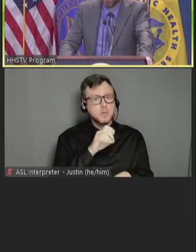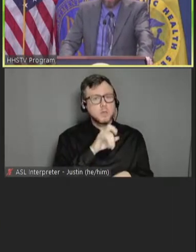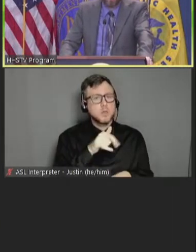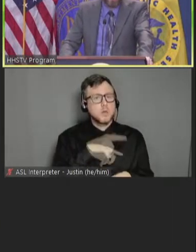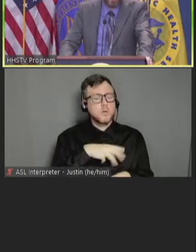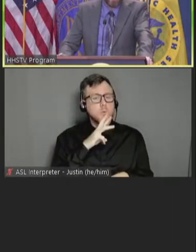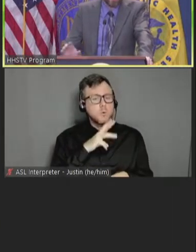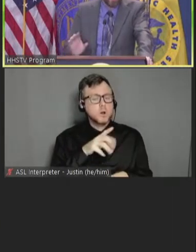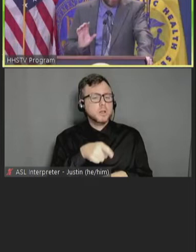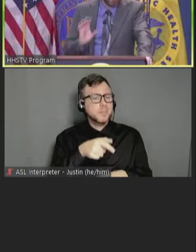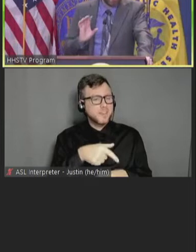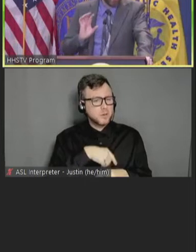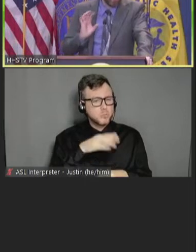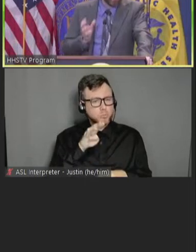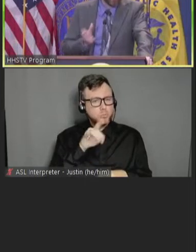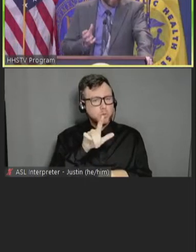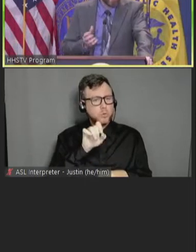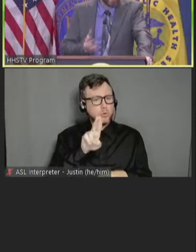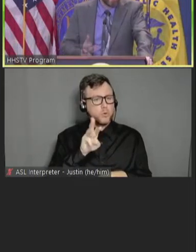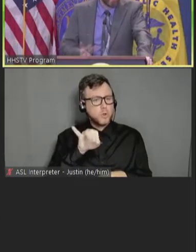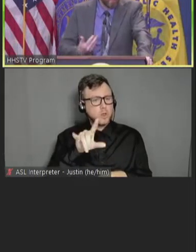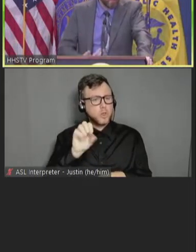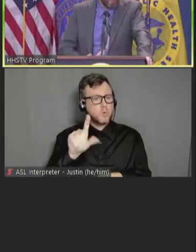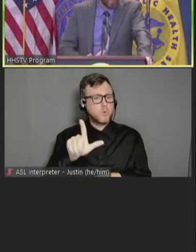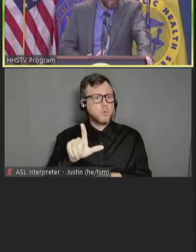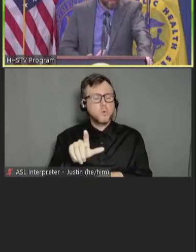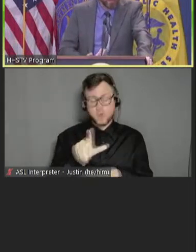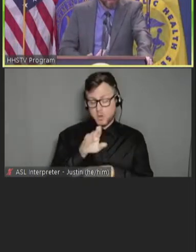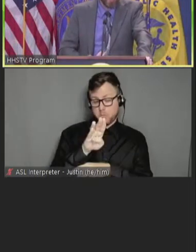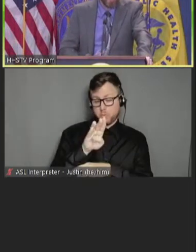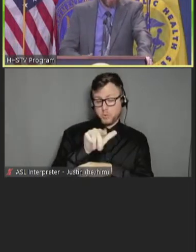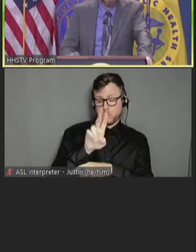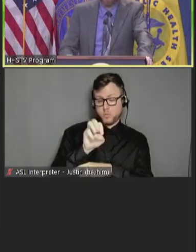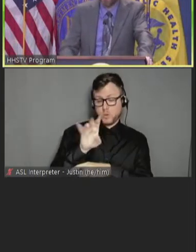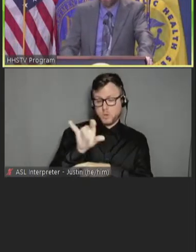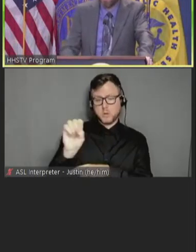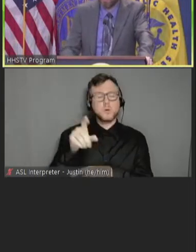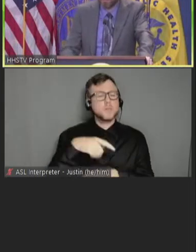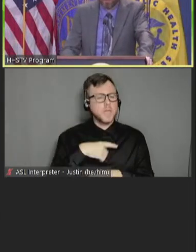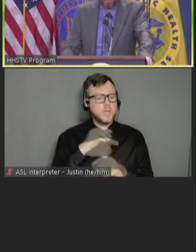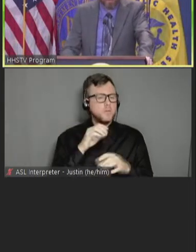and it's being used for an oral vaccine to treat peanut allergy. This is entering clinical trials